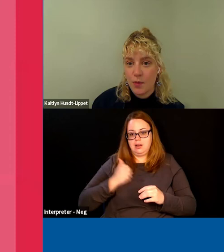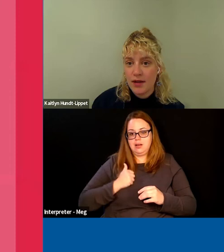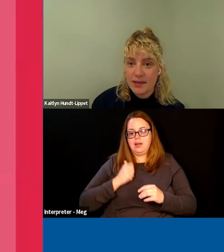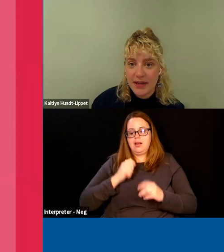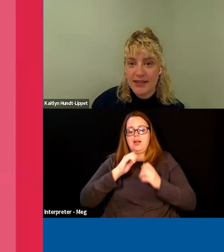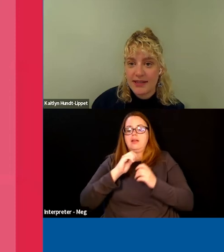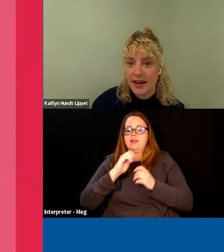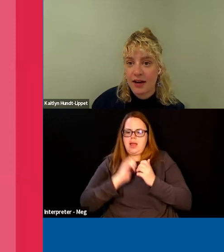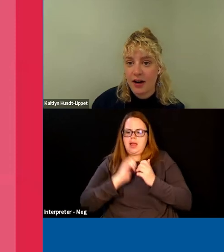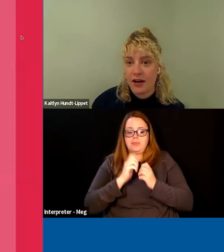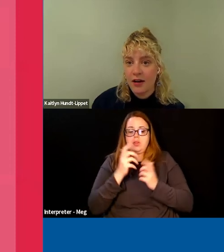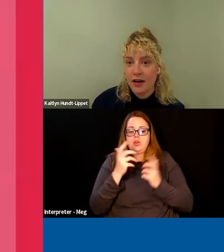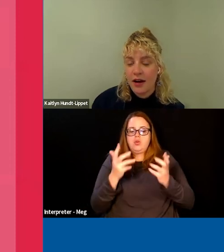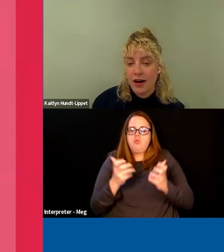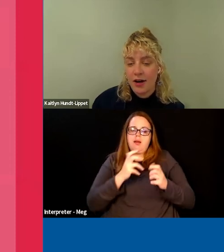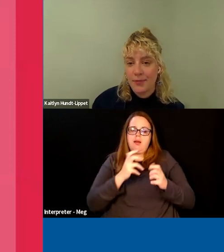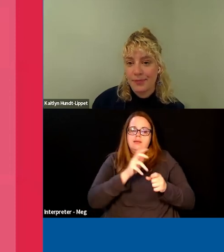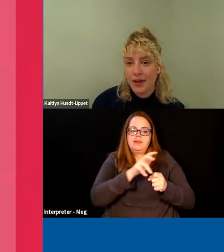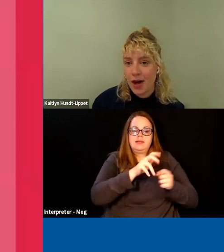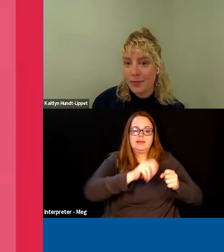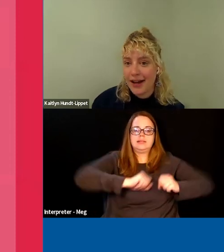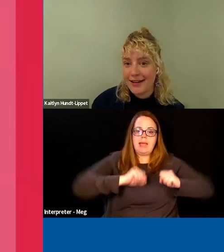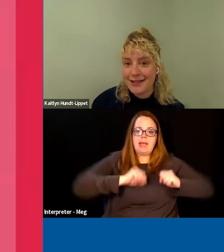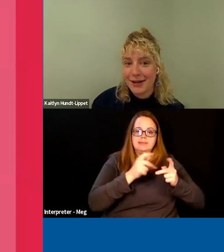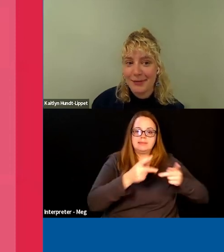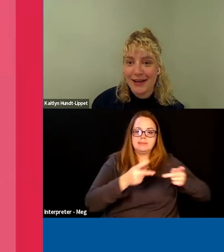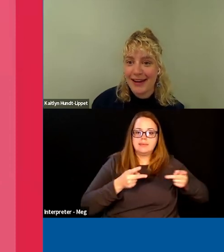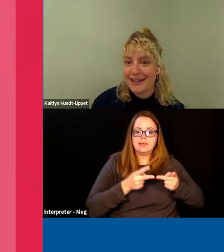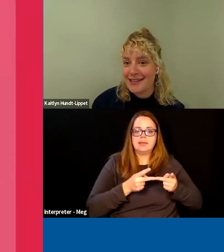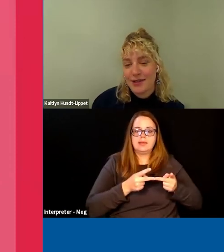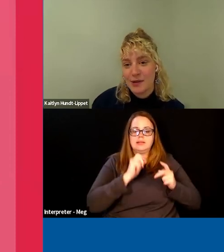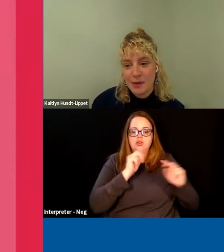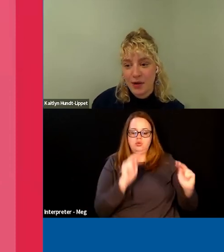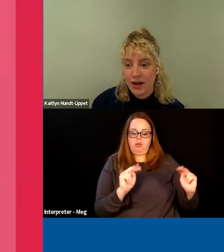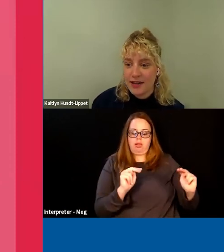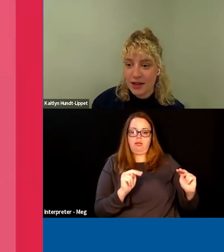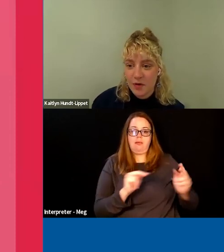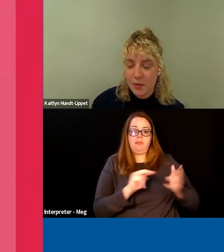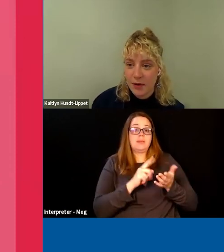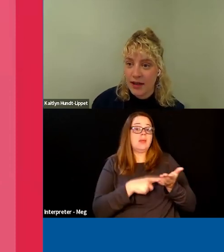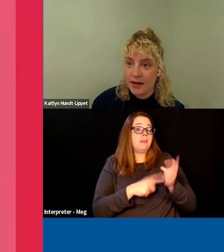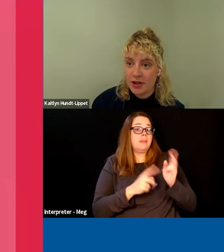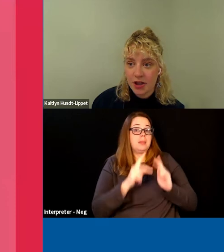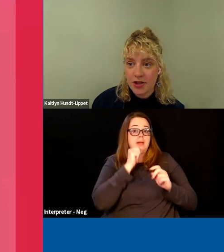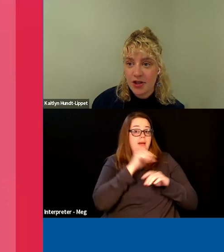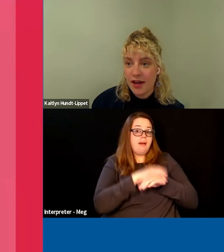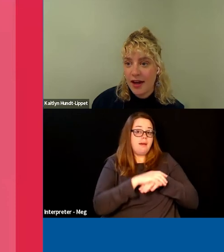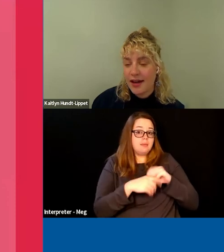so you want spaces that are non-biased. What I mean by that is sometimes people aren't as comfortable in a church